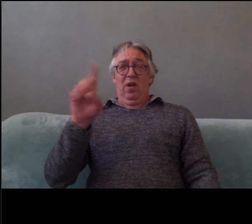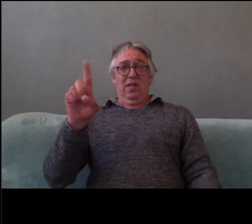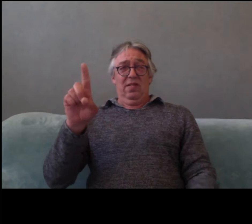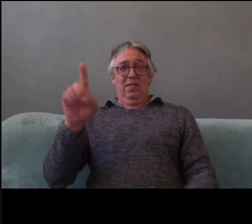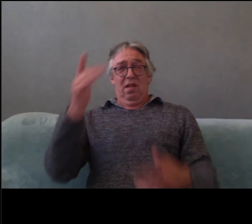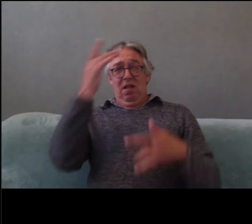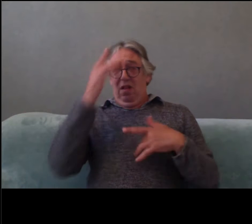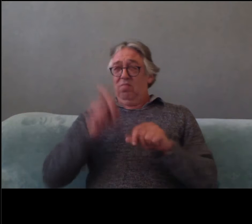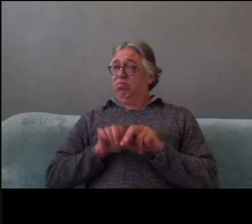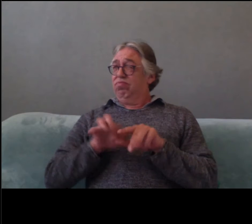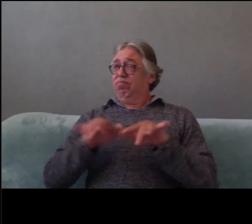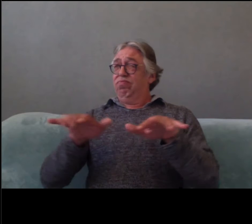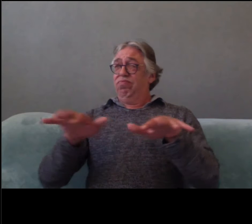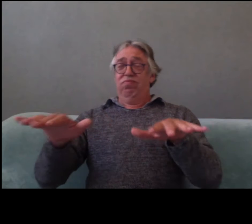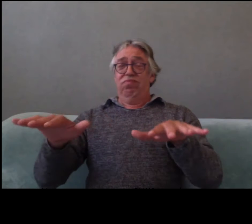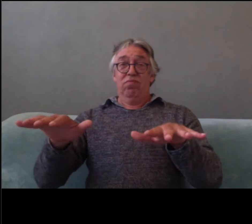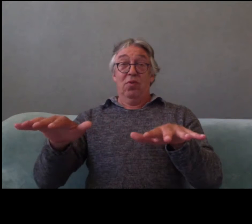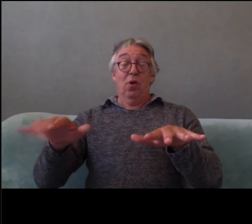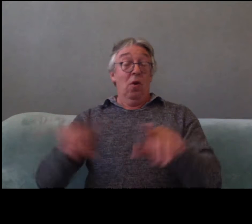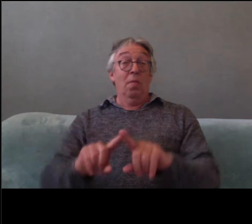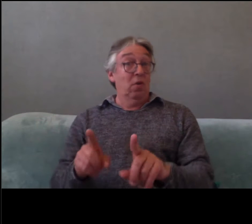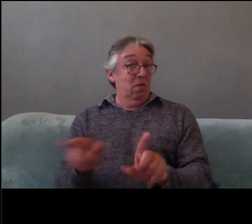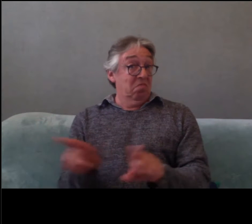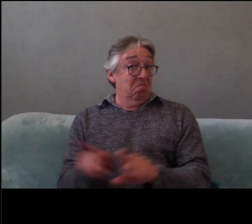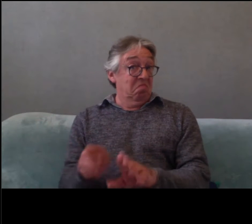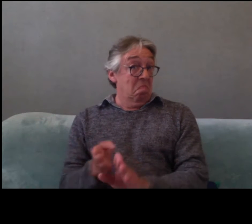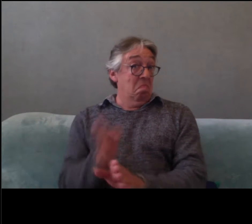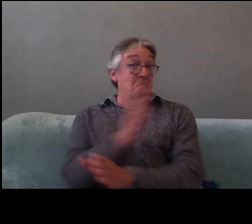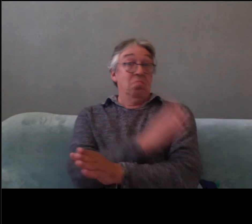but also at times of so-called normality,